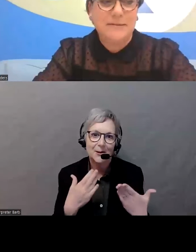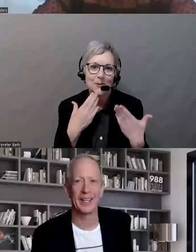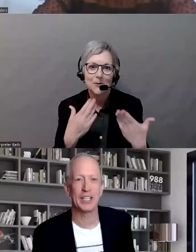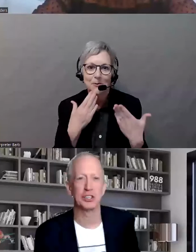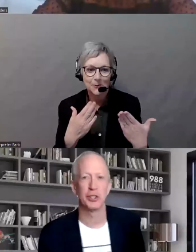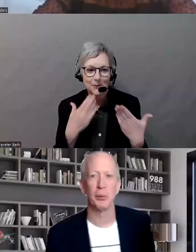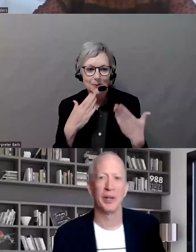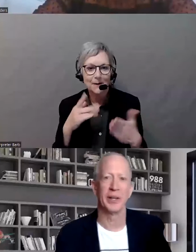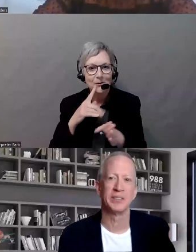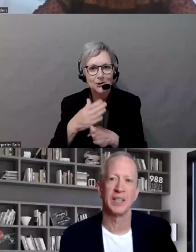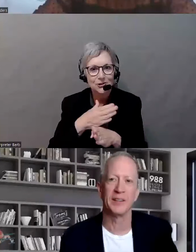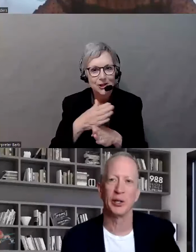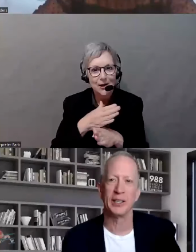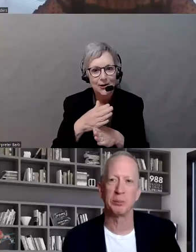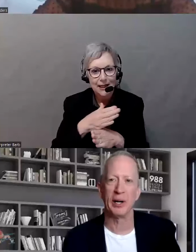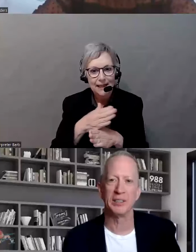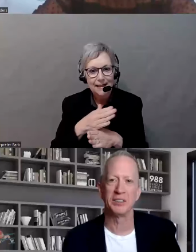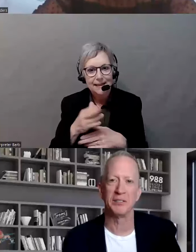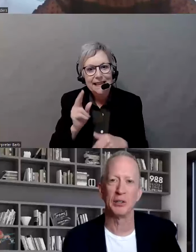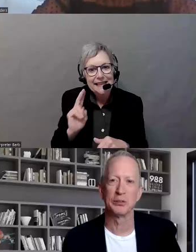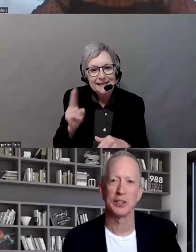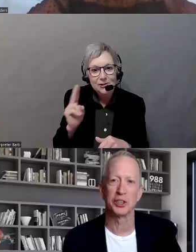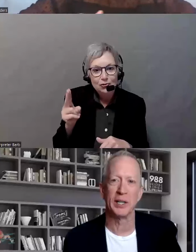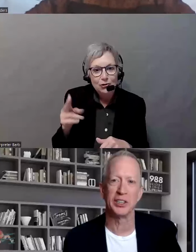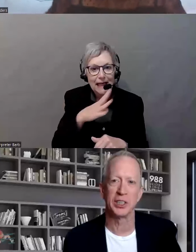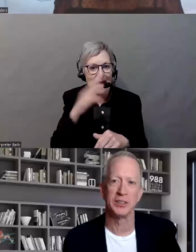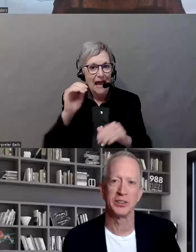THAT HISTORY WITH US AND THE TRANSPARENCY OF THOSE FRUSTRATIONS